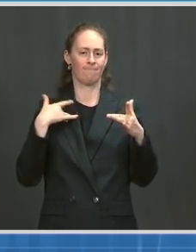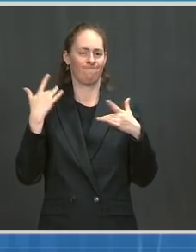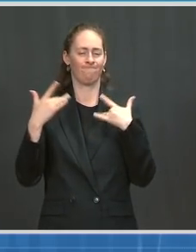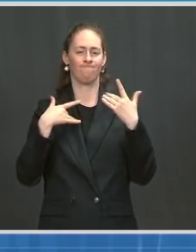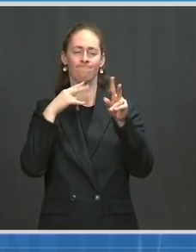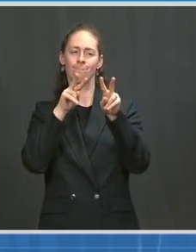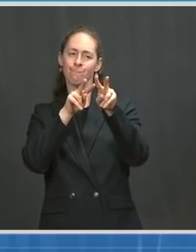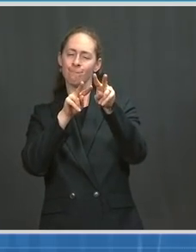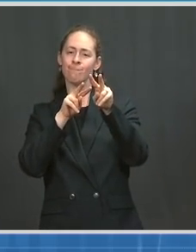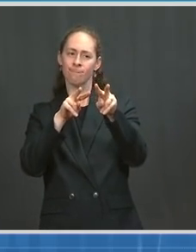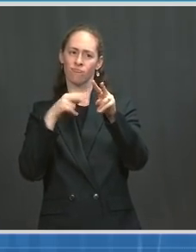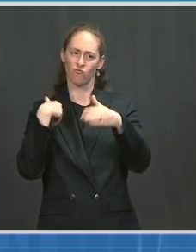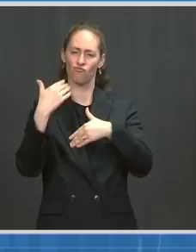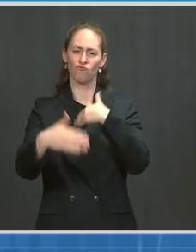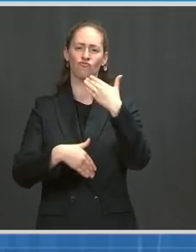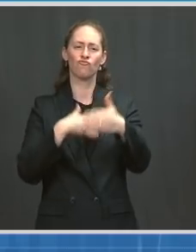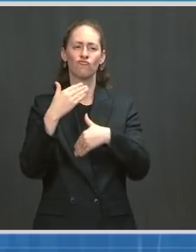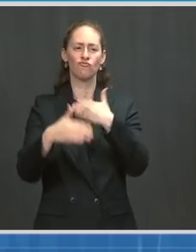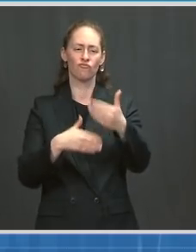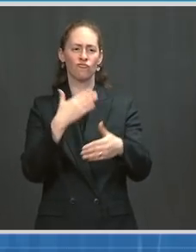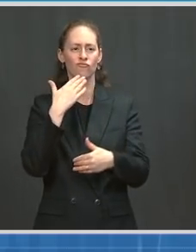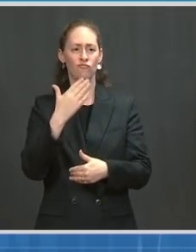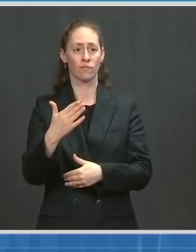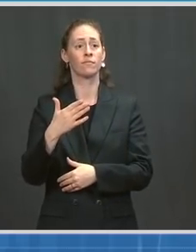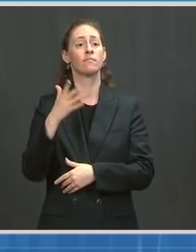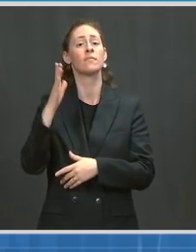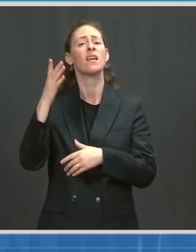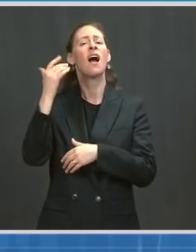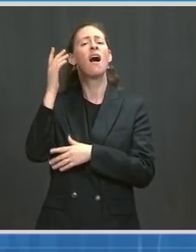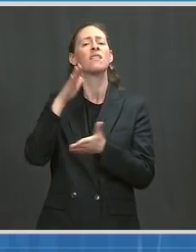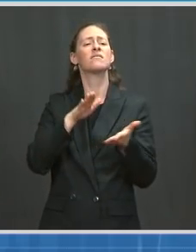has also declined to a new low of 498 per day.